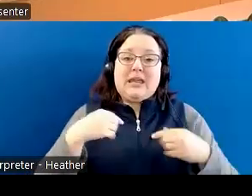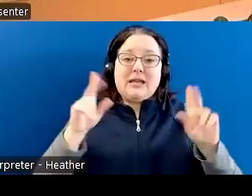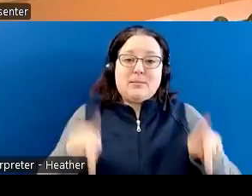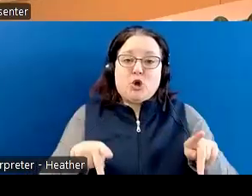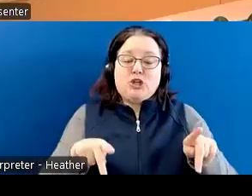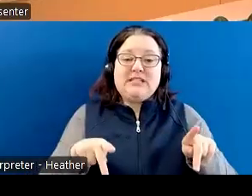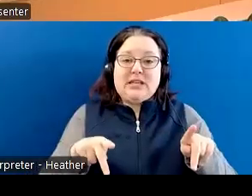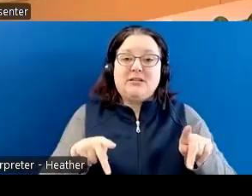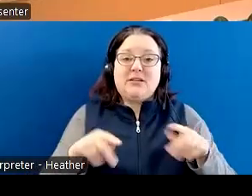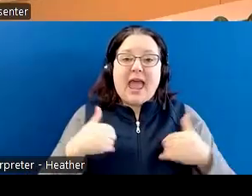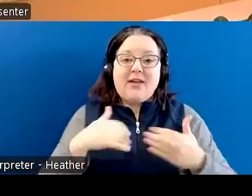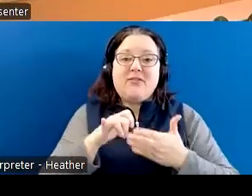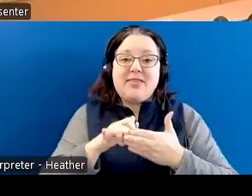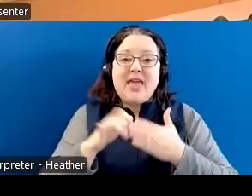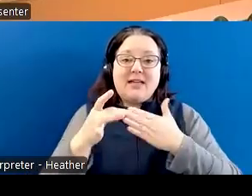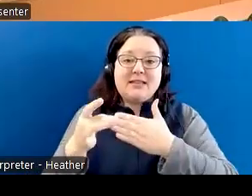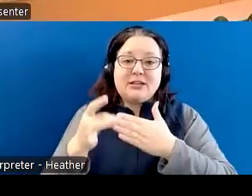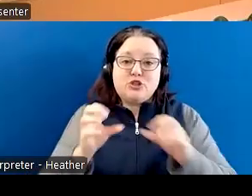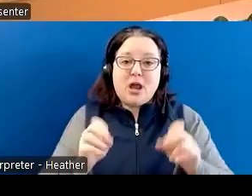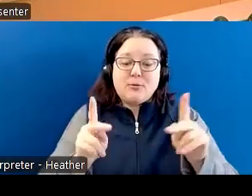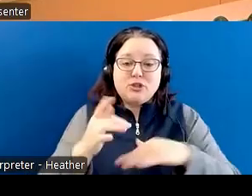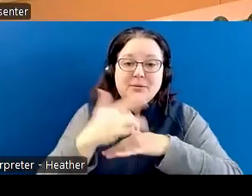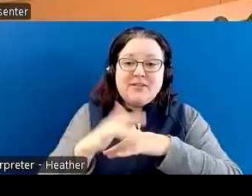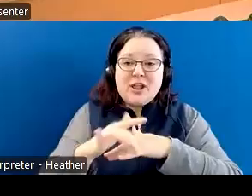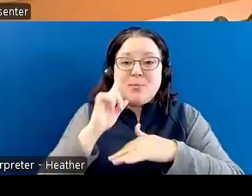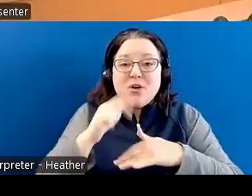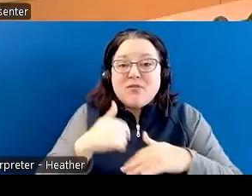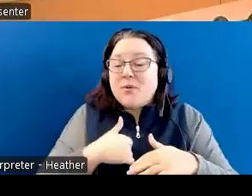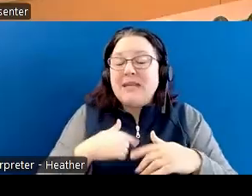um extra leadership opportunities that are available to me as a peer that maybe